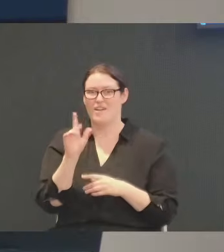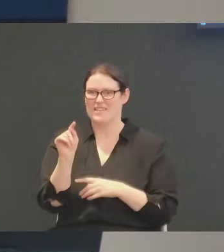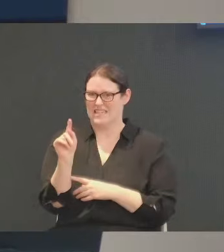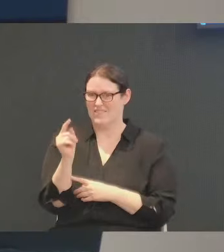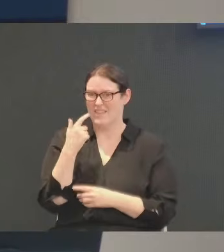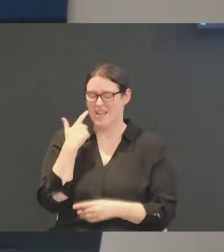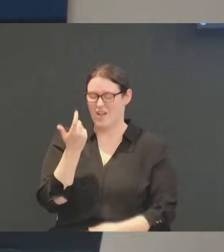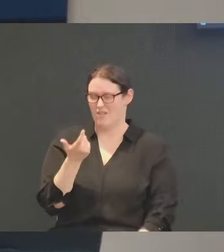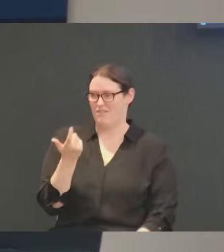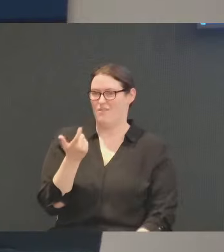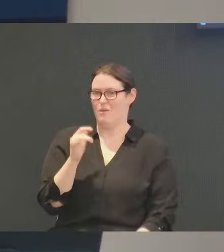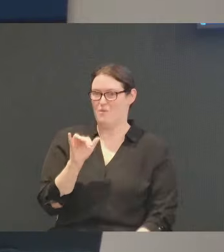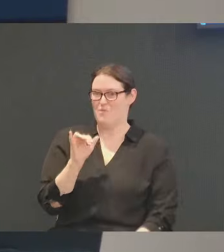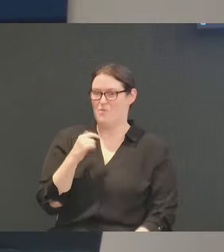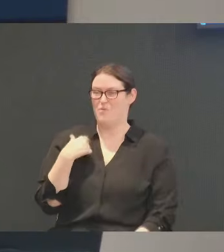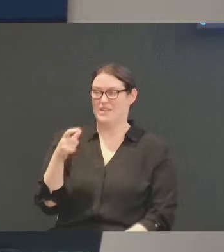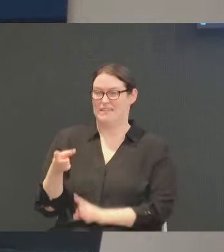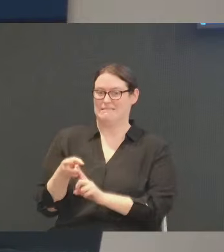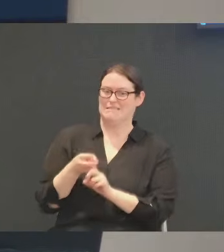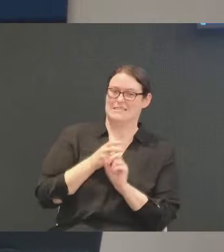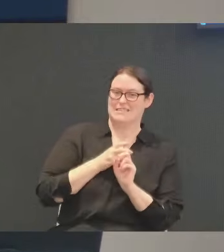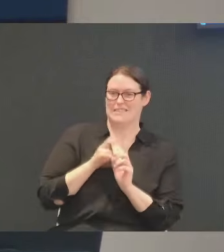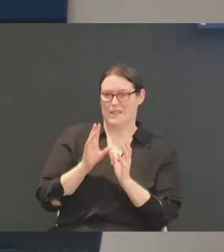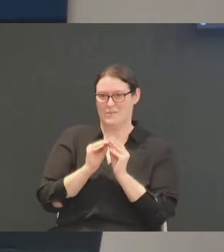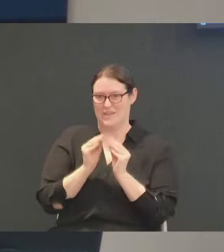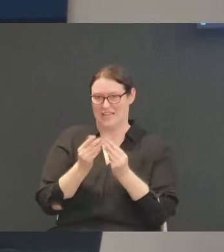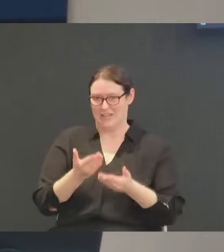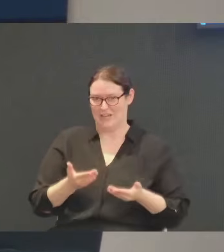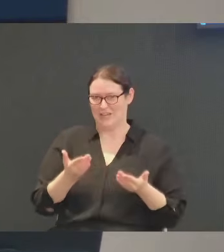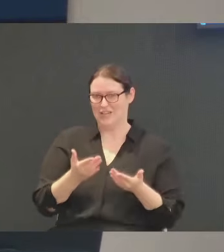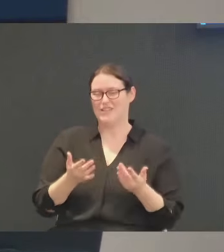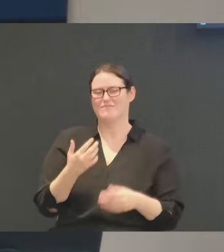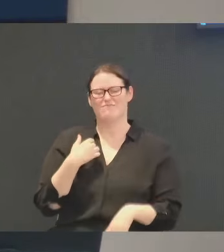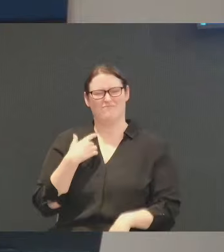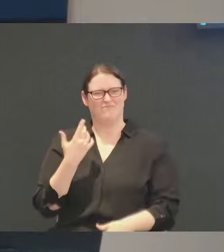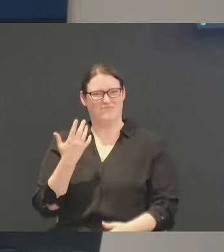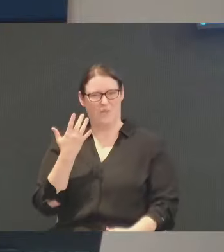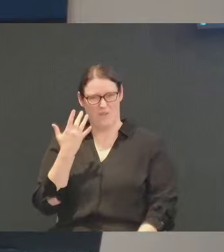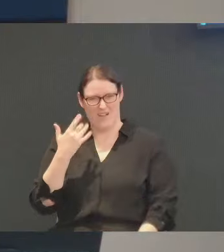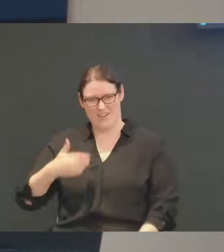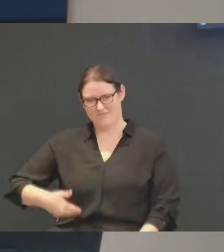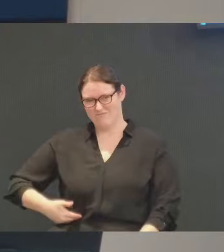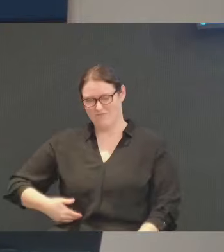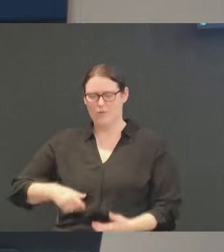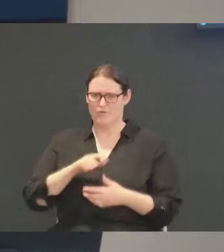and I said we have to get her in here. And the reason I felt we a couple reasons why we need to